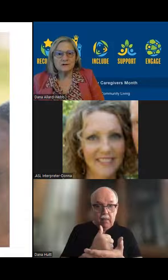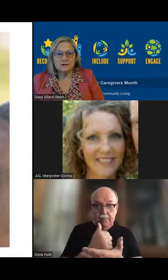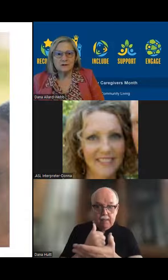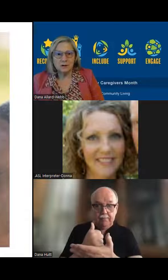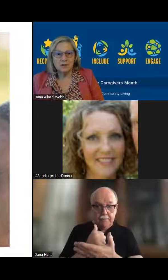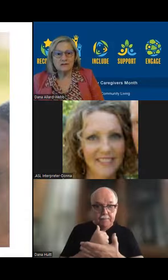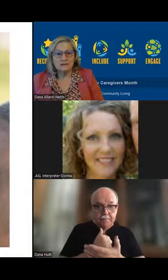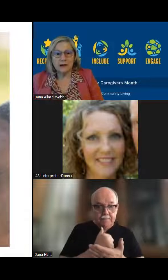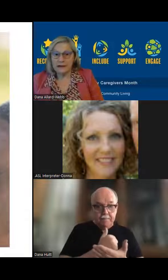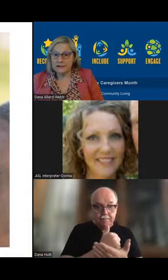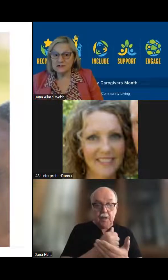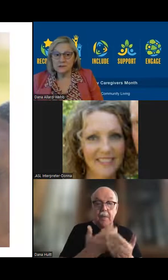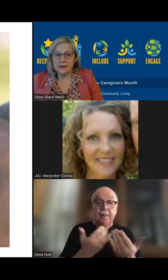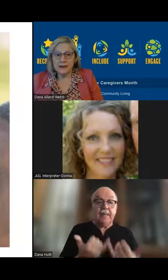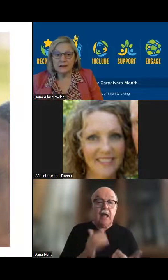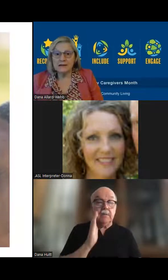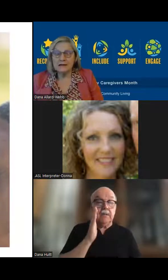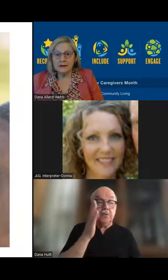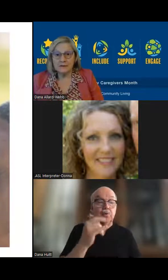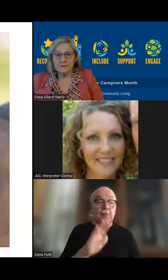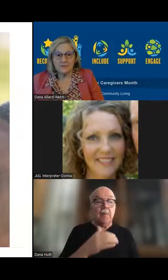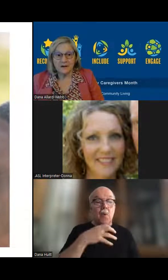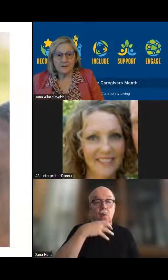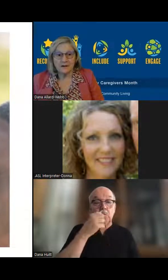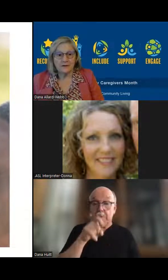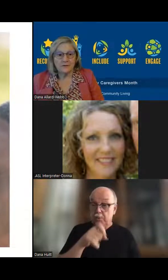So one of the things we're doing is we're trying to figure out, you know, if there is way